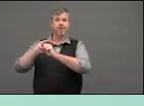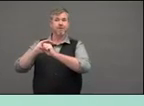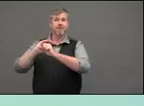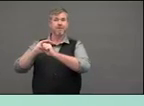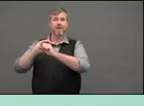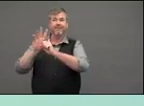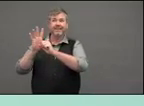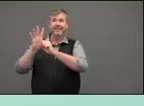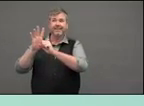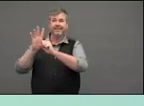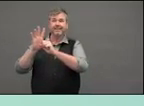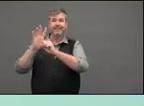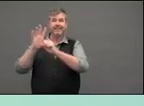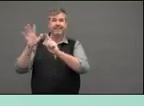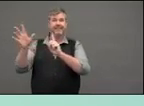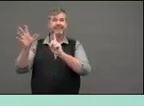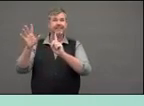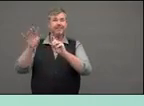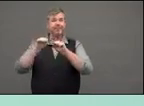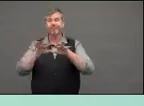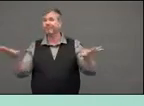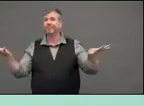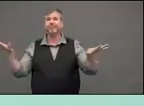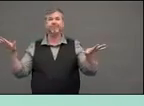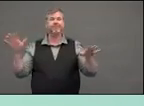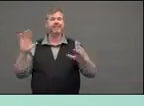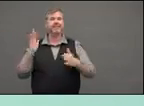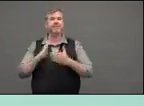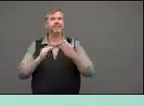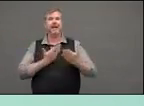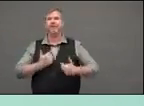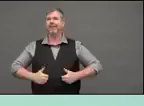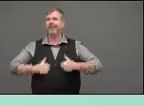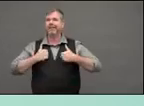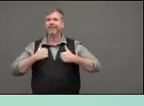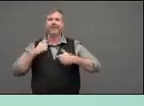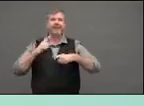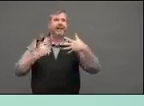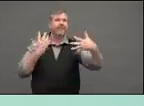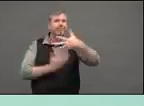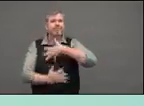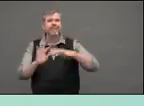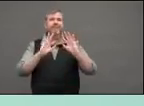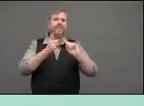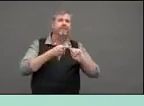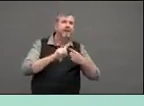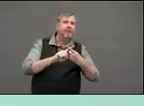but i think always learning new things always finding new things that you enjoy